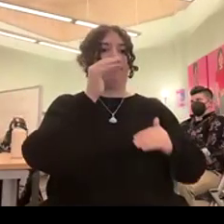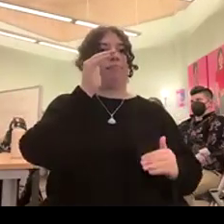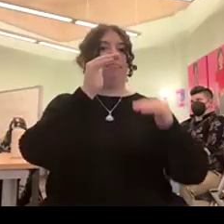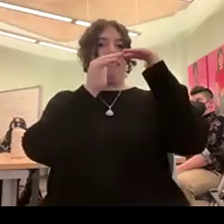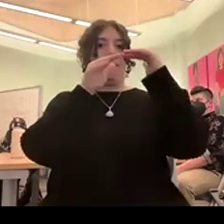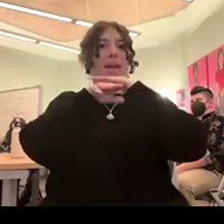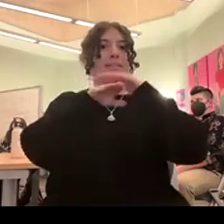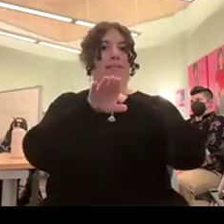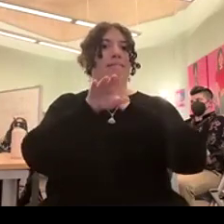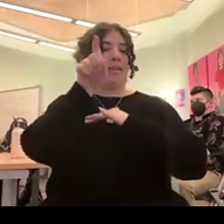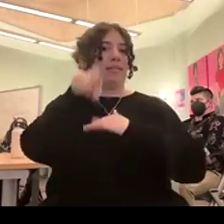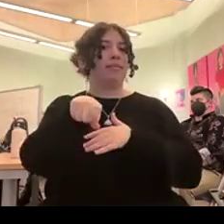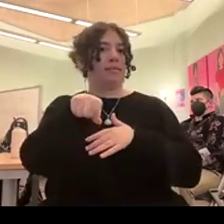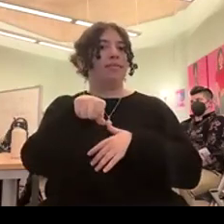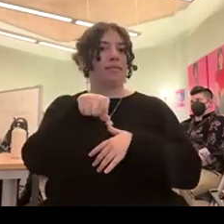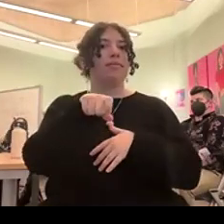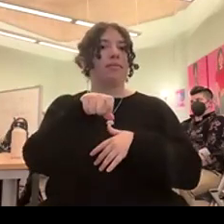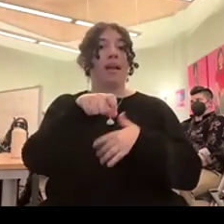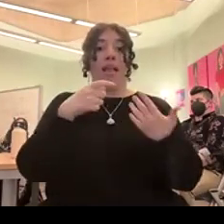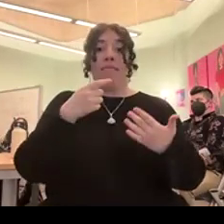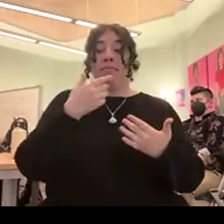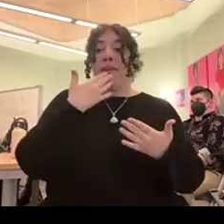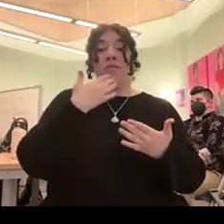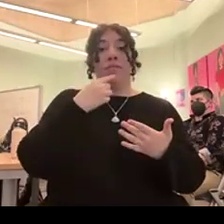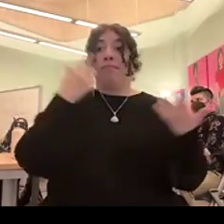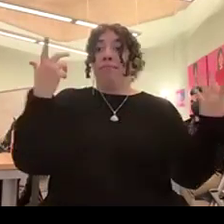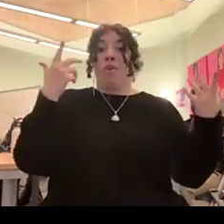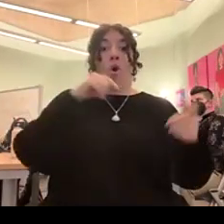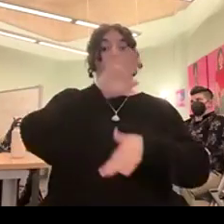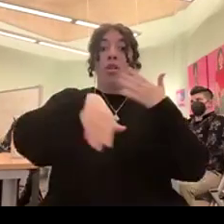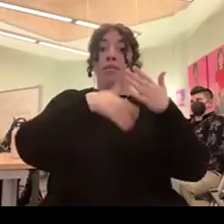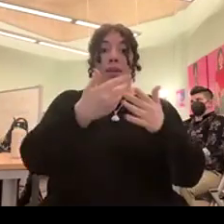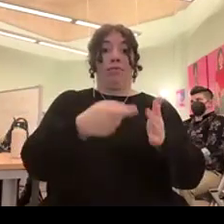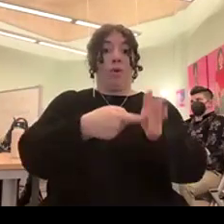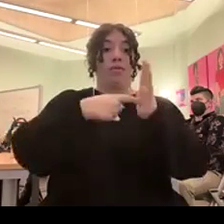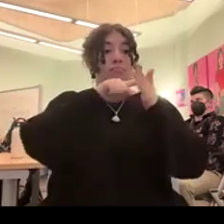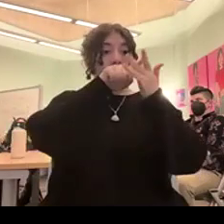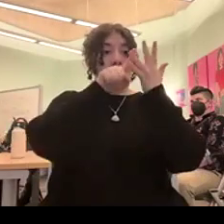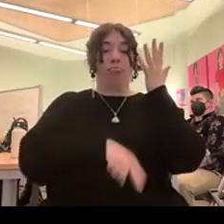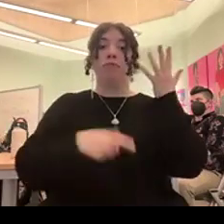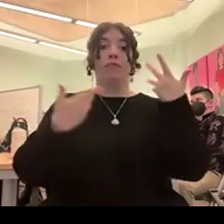meet me or how they could meet my access needs. And I'm grateful to say that they actually did